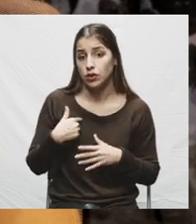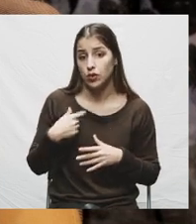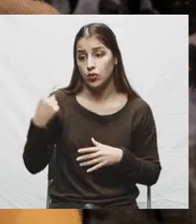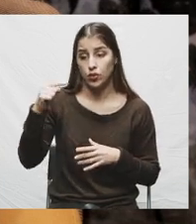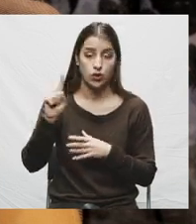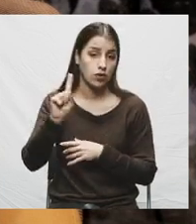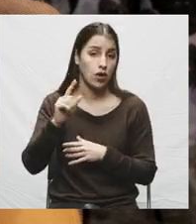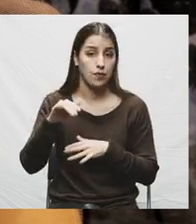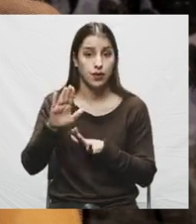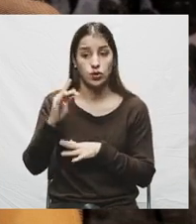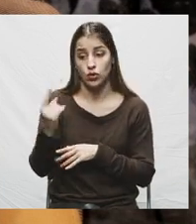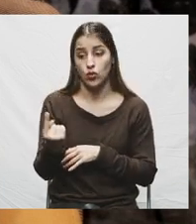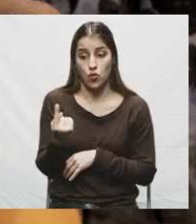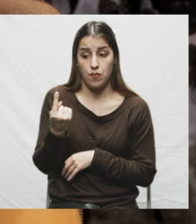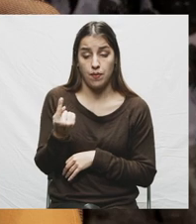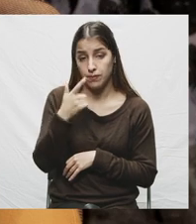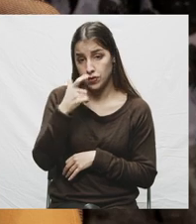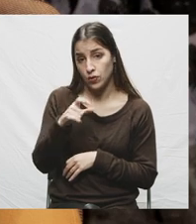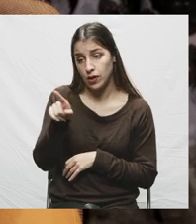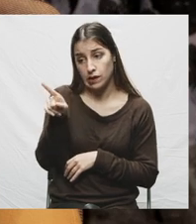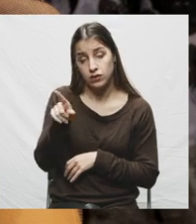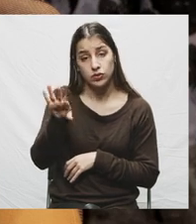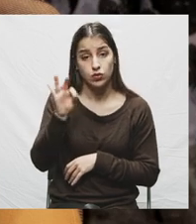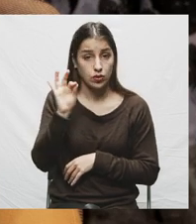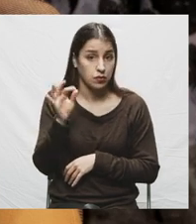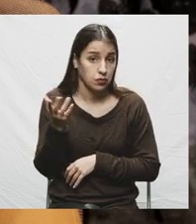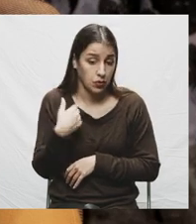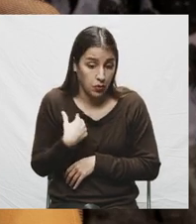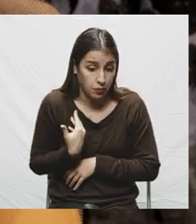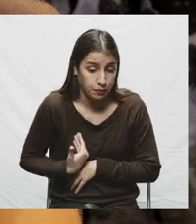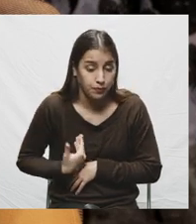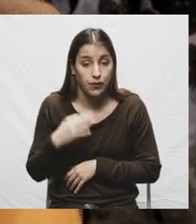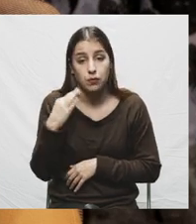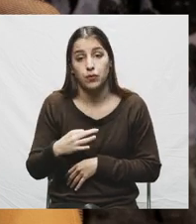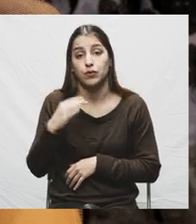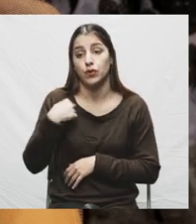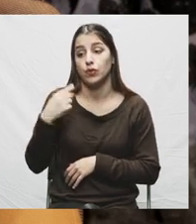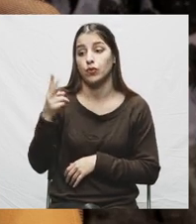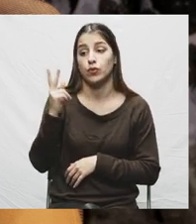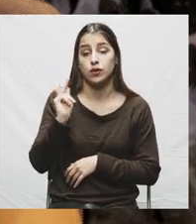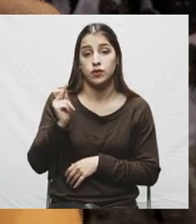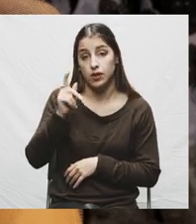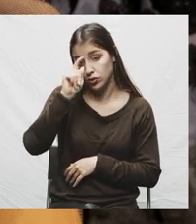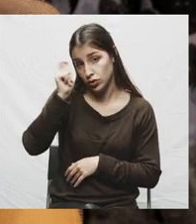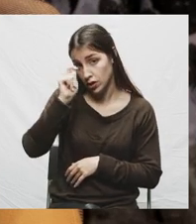chose me. I wasn’t the only one, but I was one of the people he chose. And so I was there 2 years as an intern,